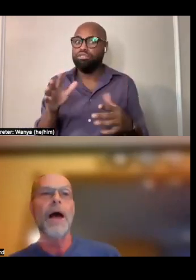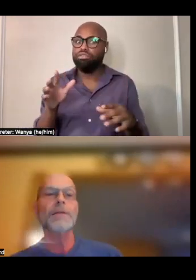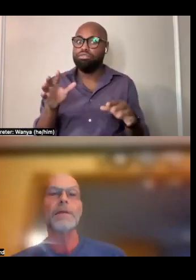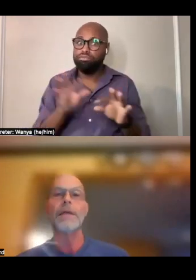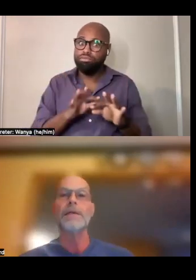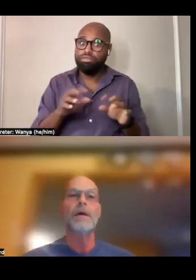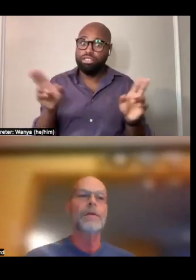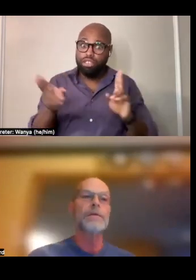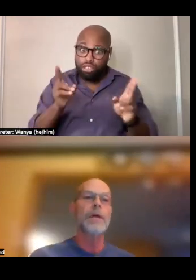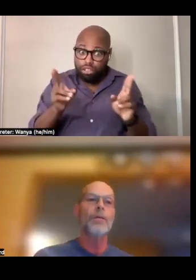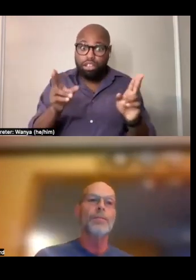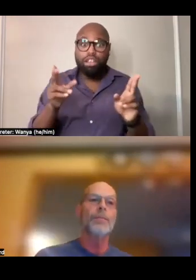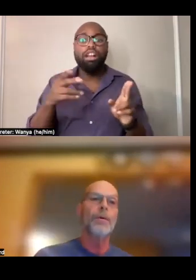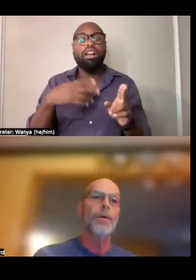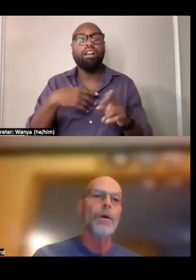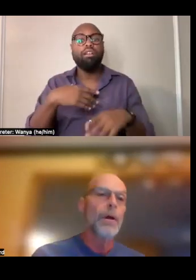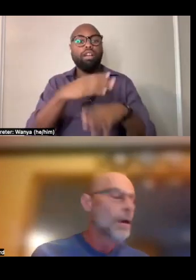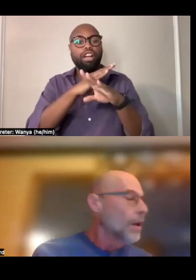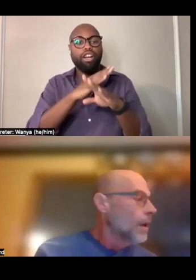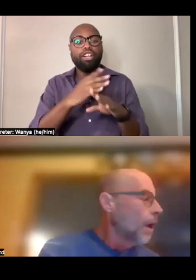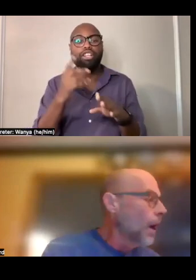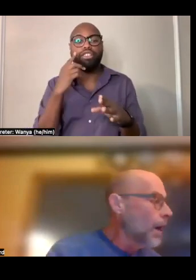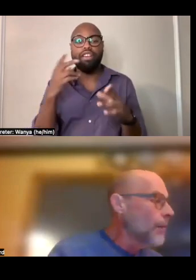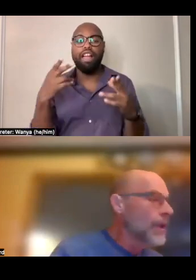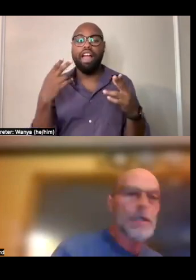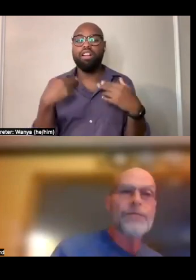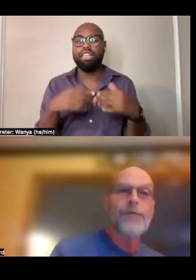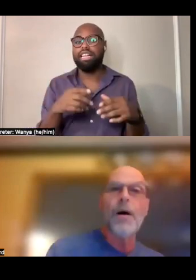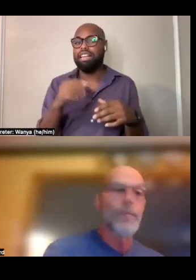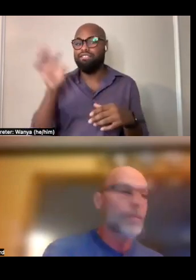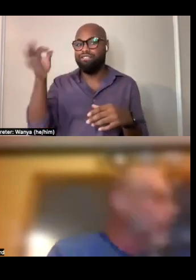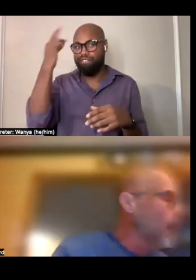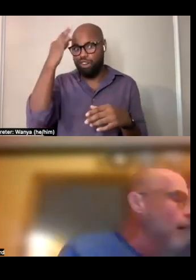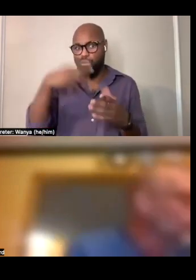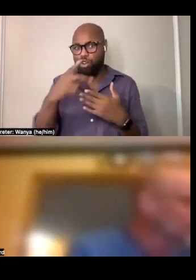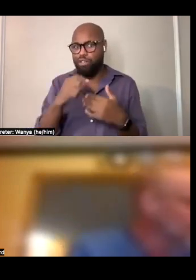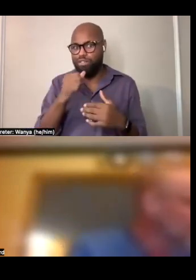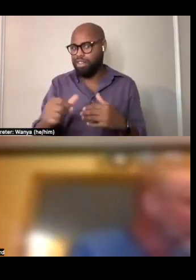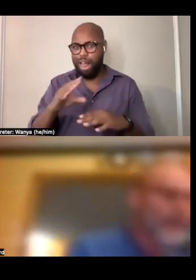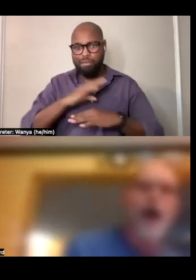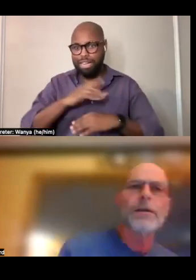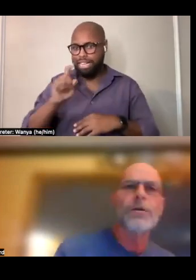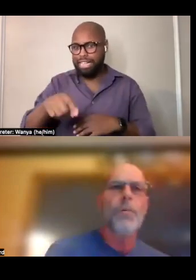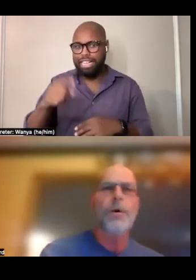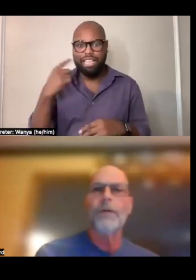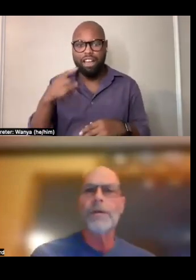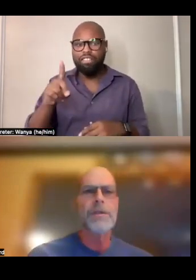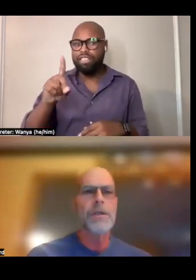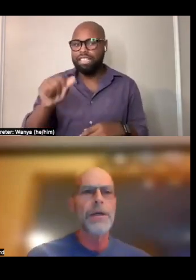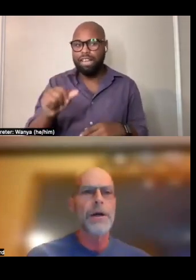the housing needs of disabled people. From October of this year?